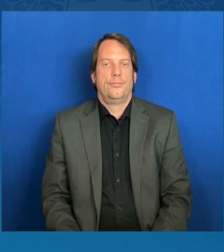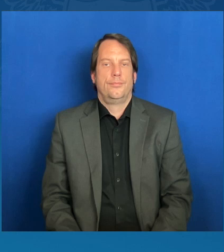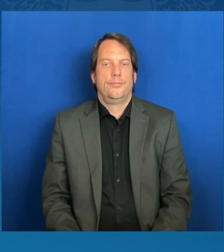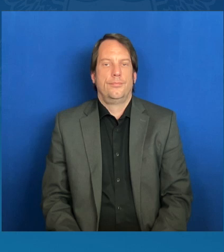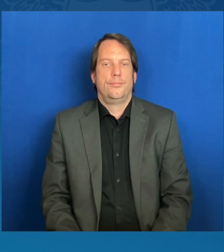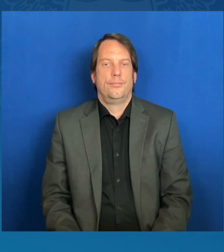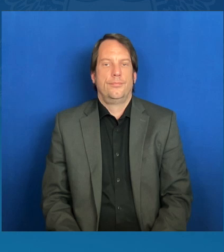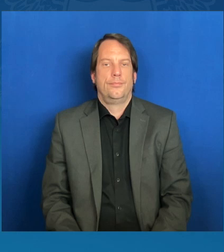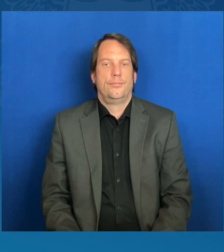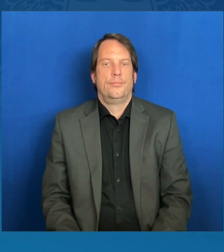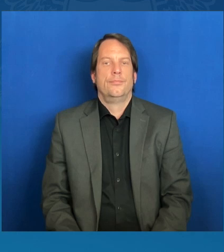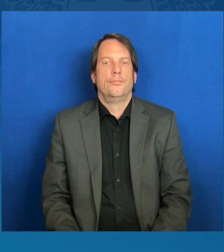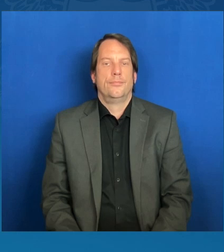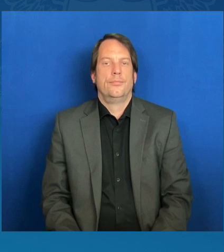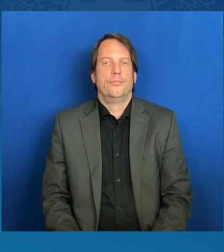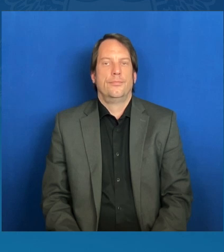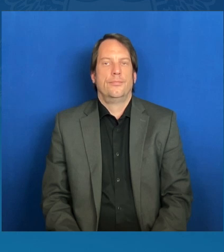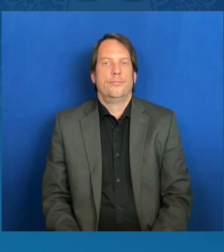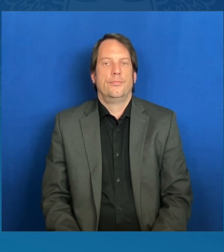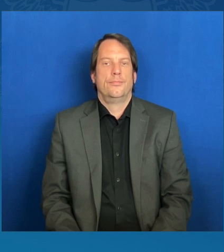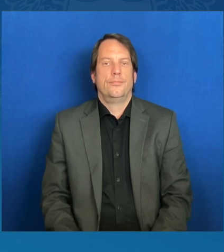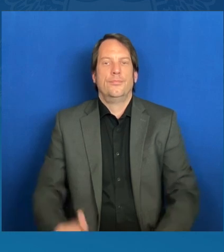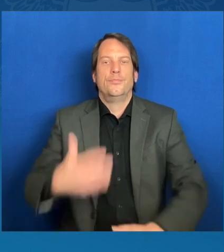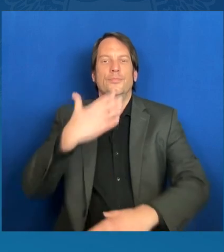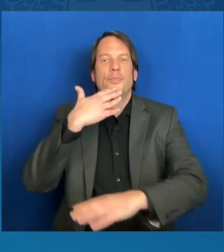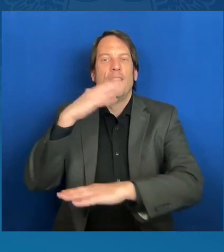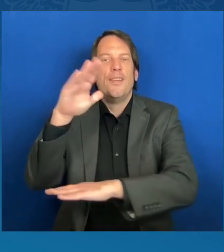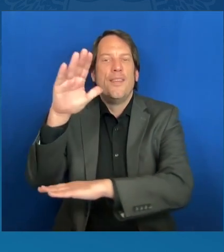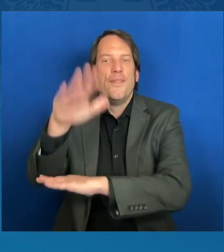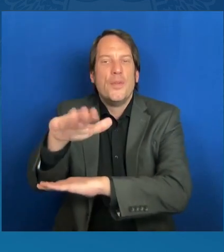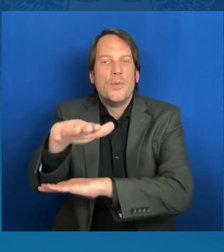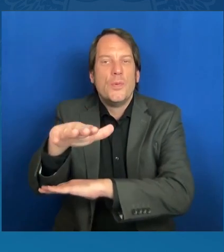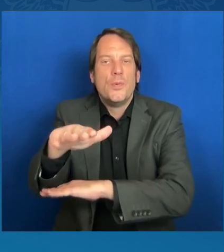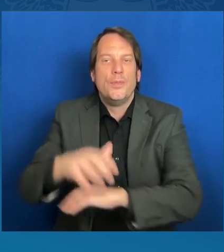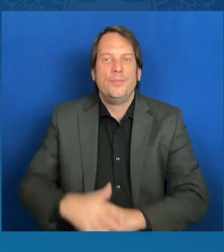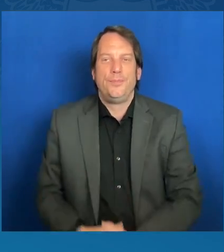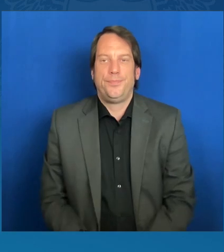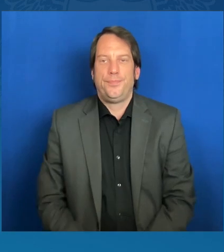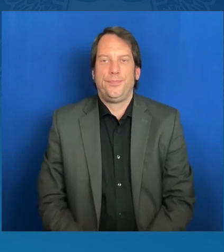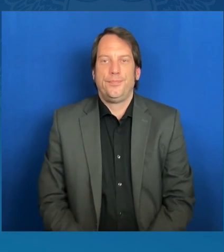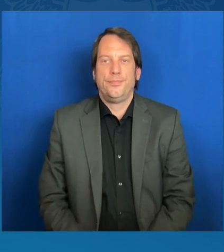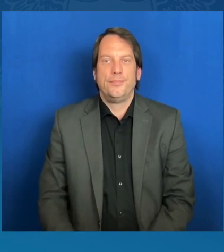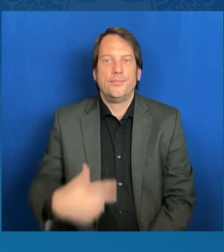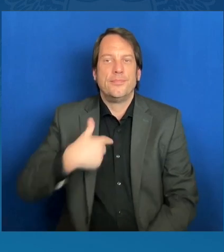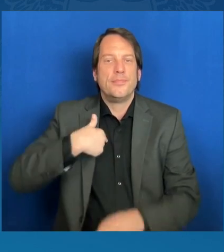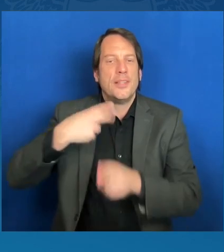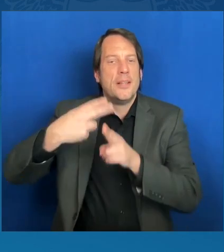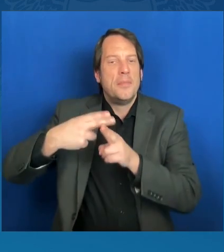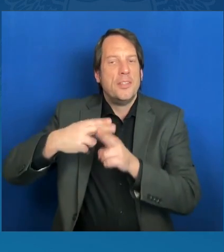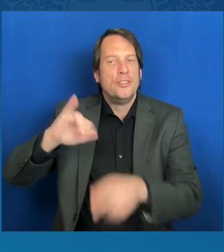Mr. Ludwig: Good afternoon. My name is Jens Ludwig. I'm the Pritzker faculty director of the University